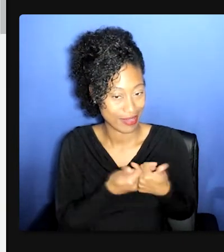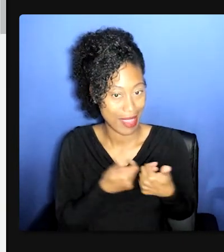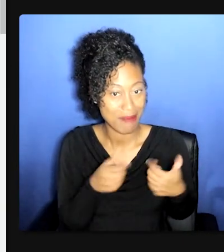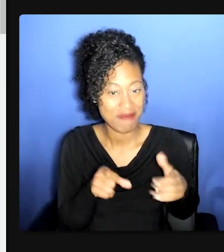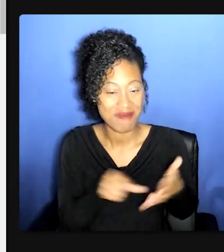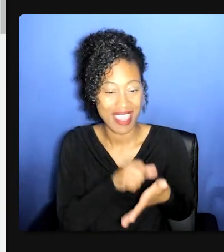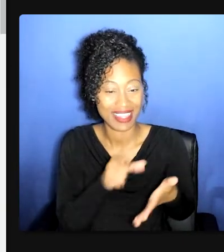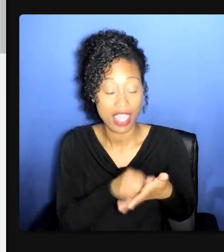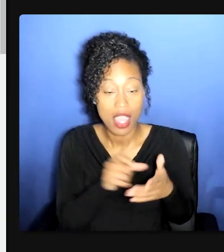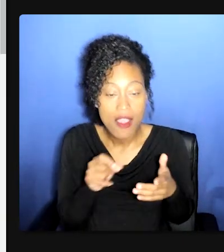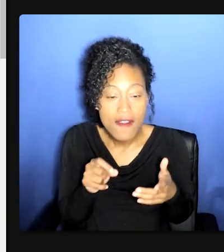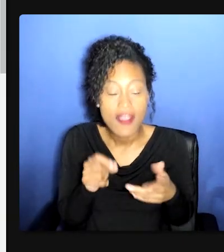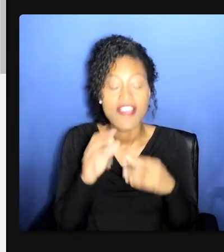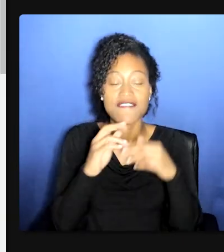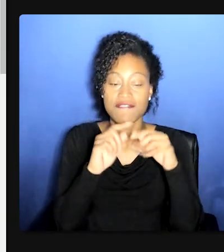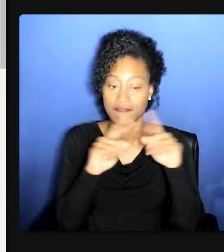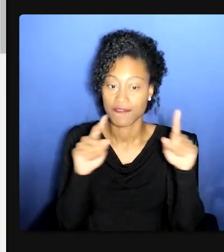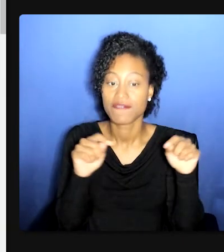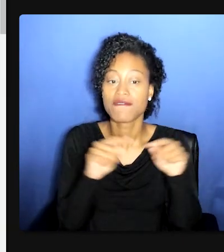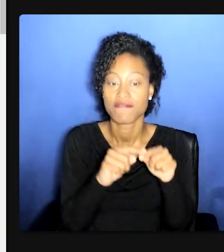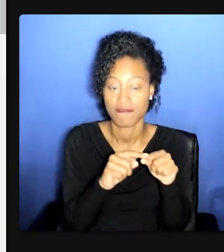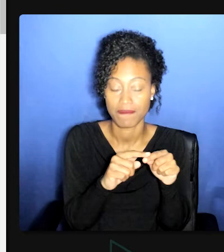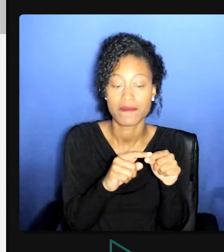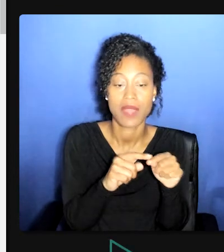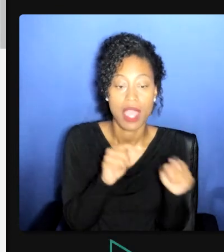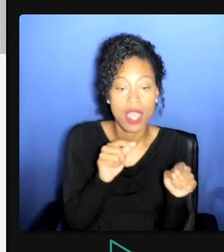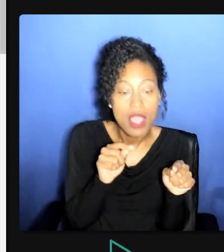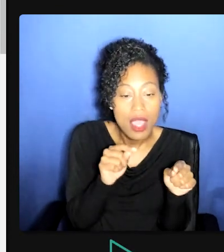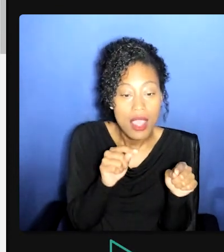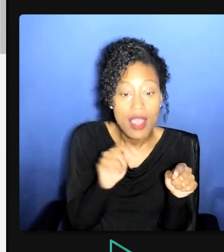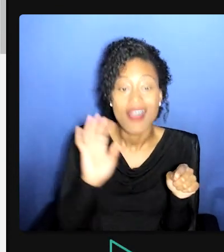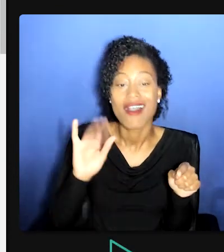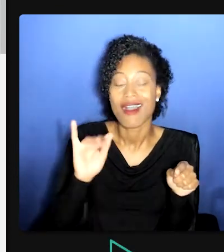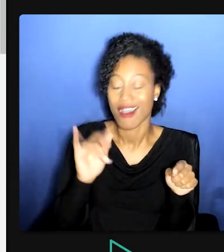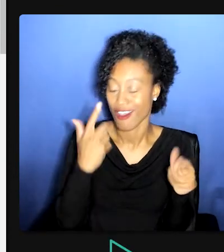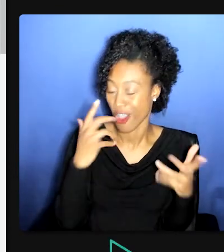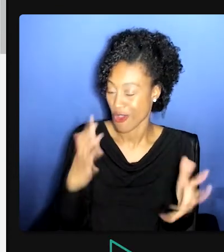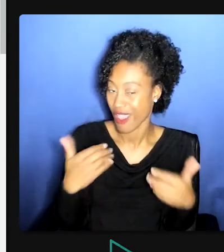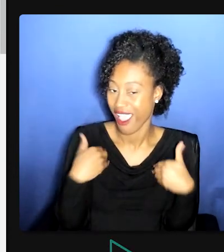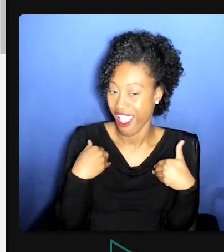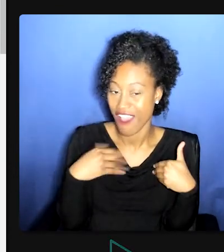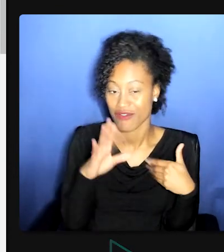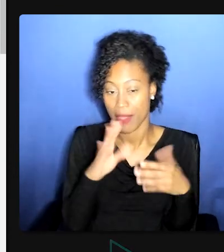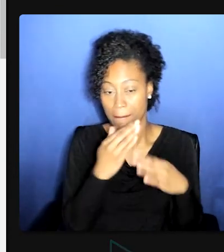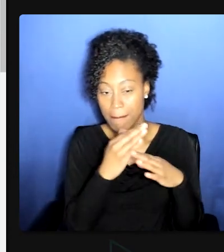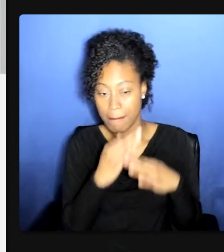Back on the build creation page we've already set the values.